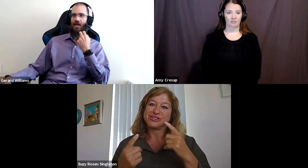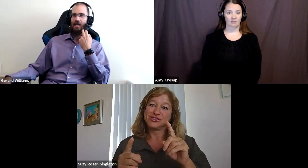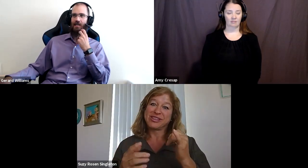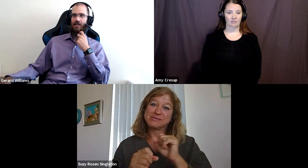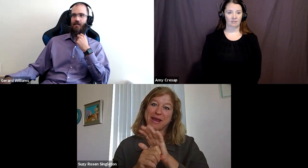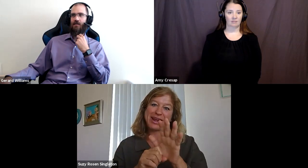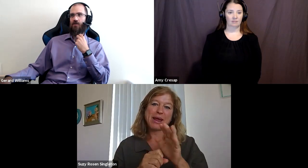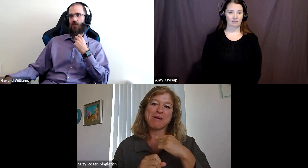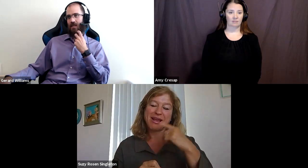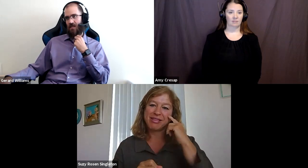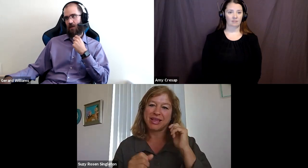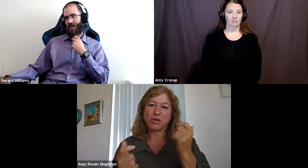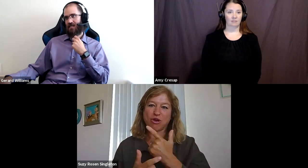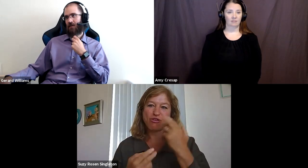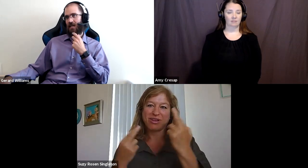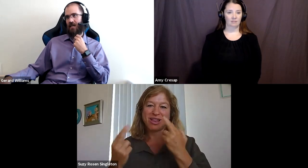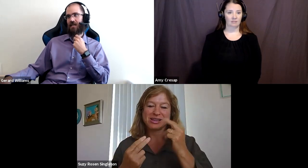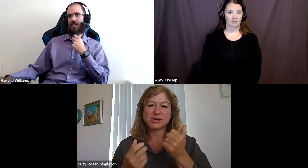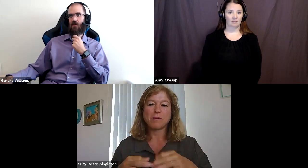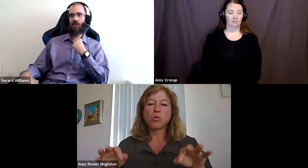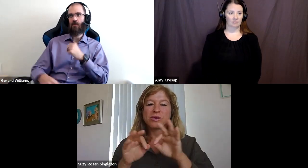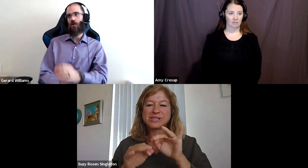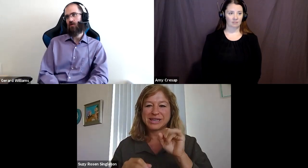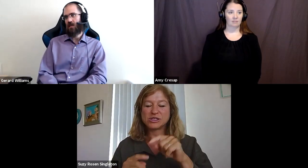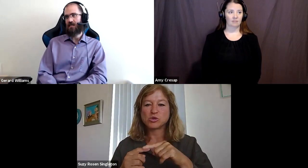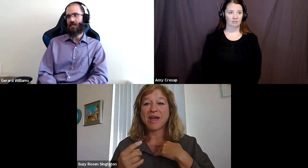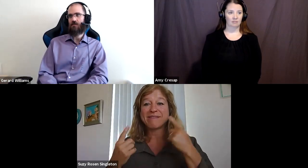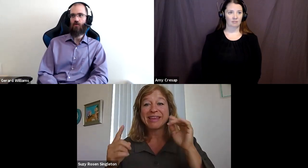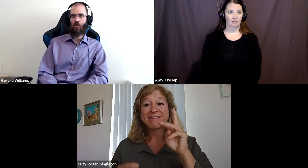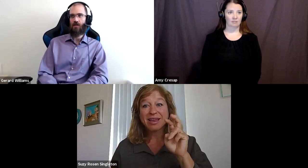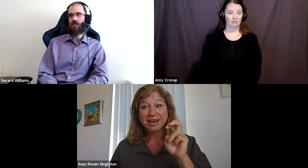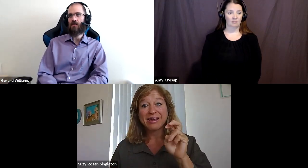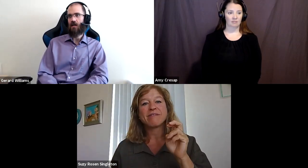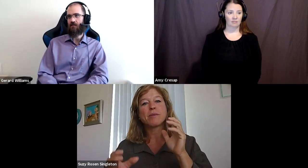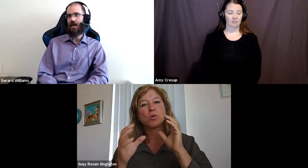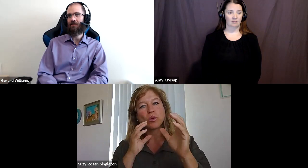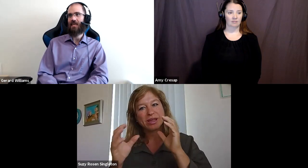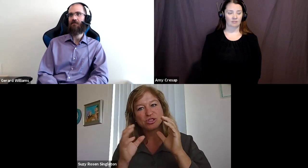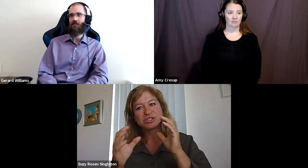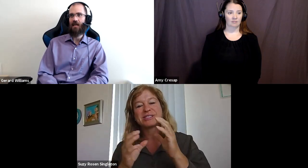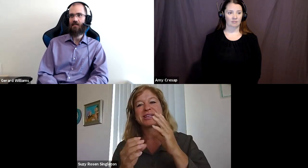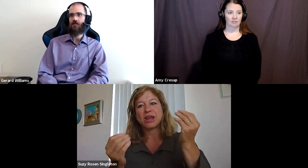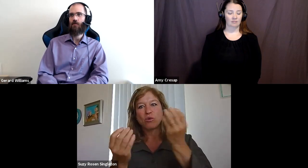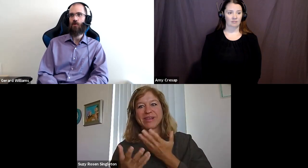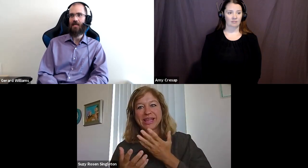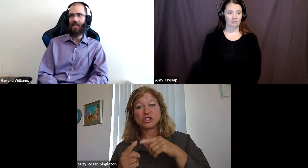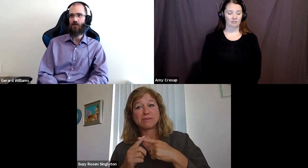During this pandemic I think that we've all realized the importance of having effective